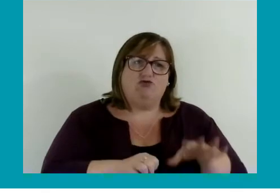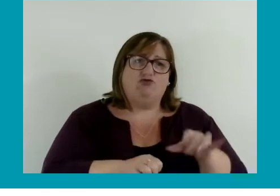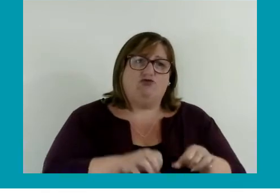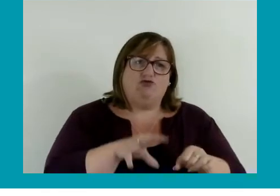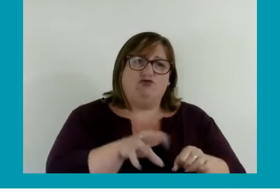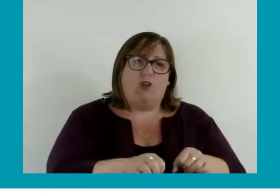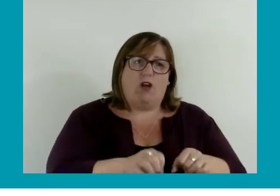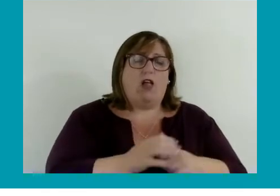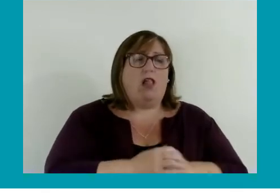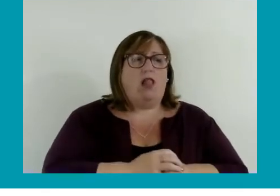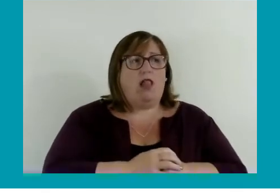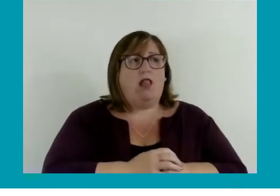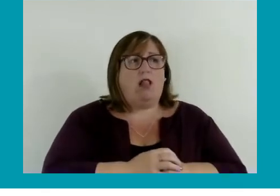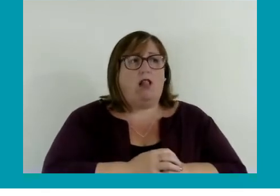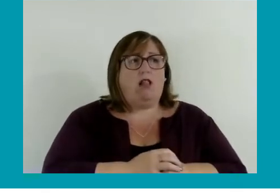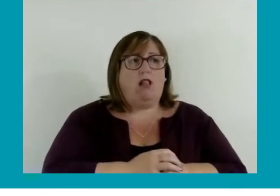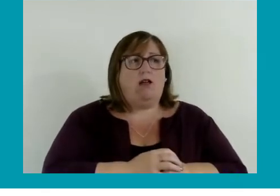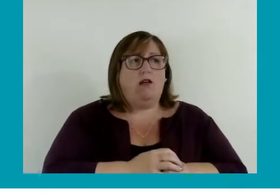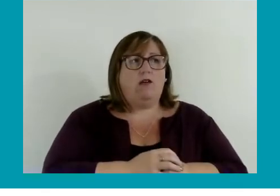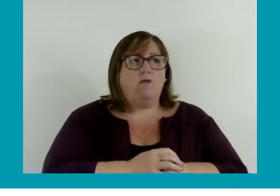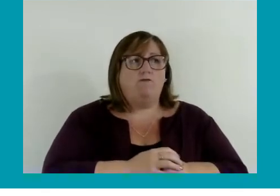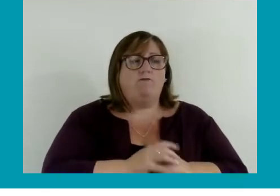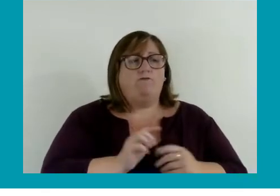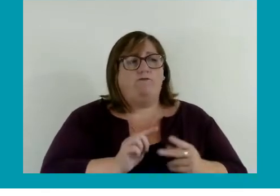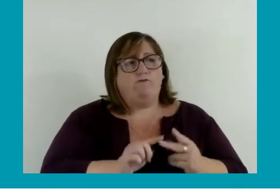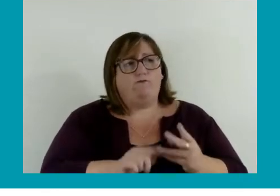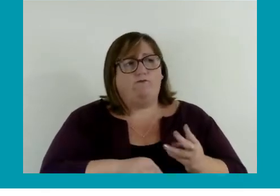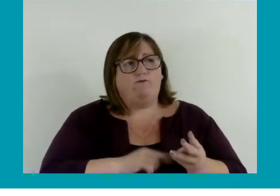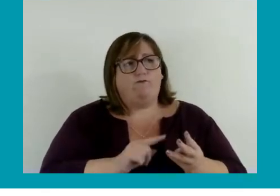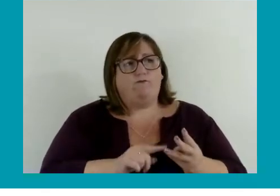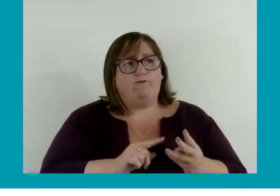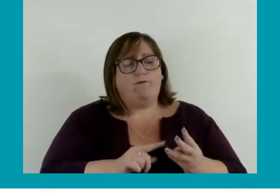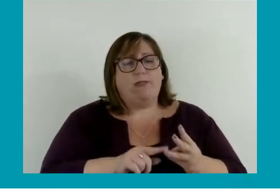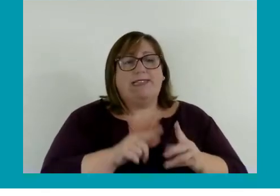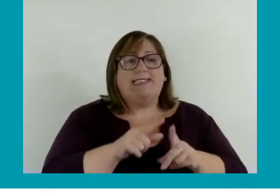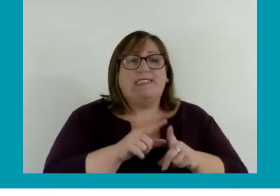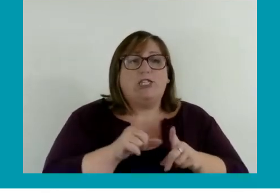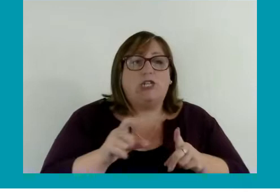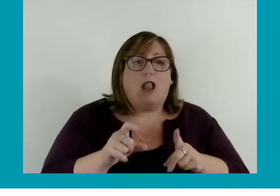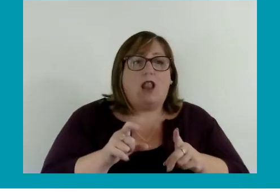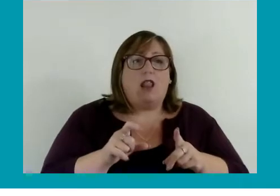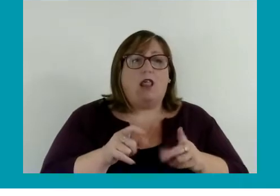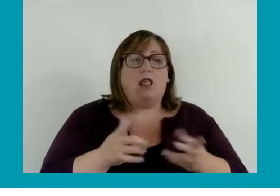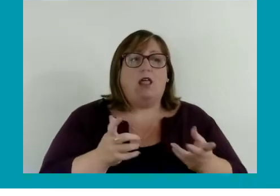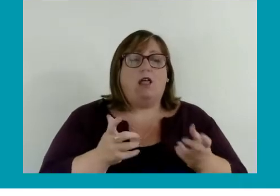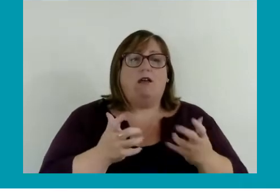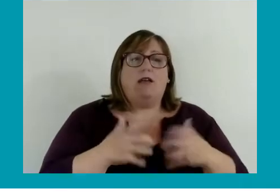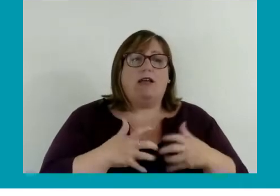niche roles i think it's really around our digital and tech roles the software engineers that kind of